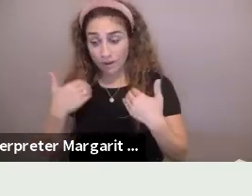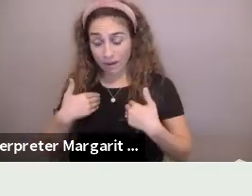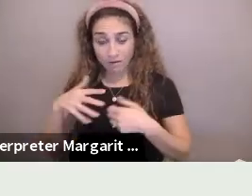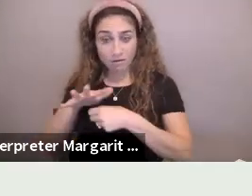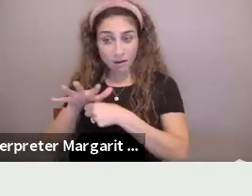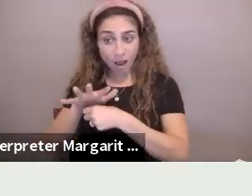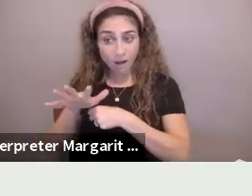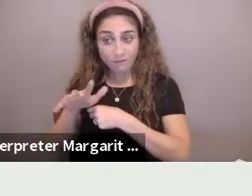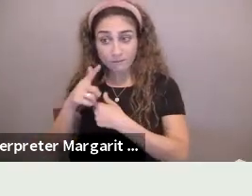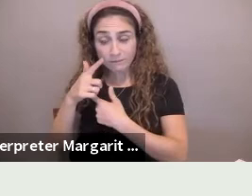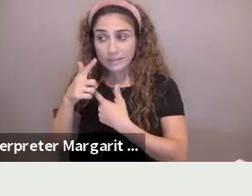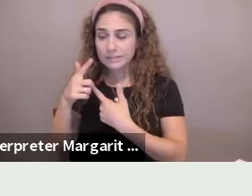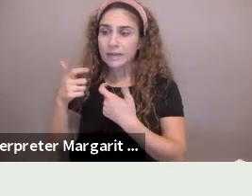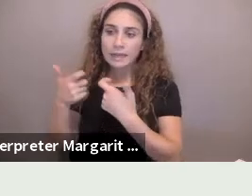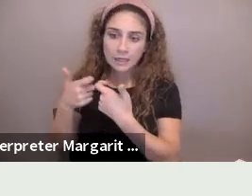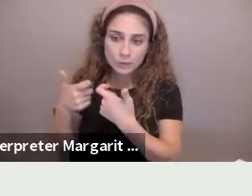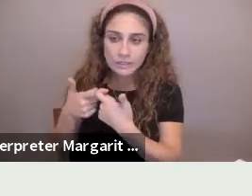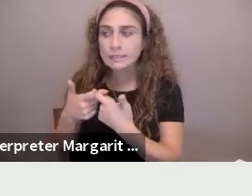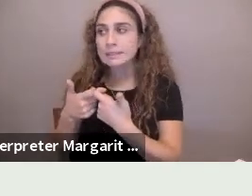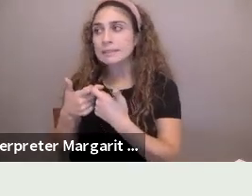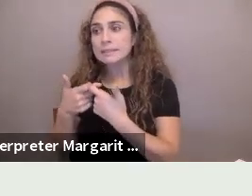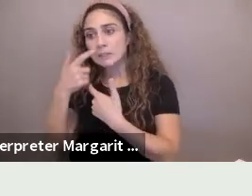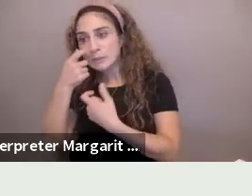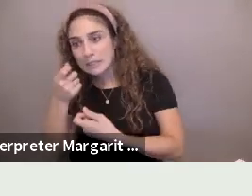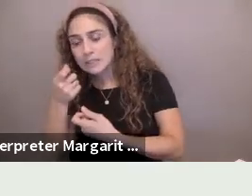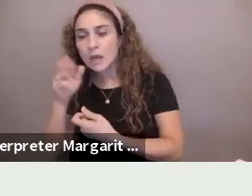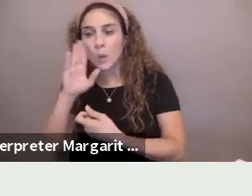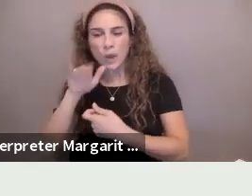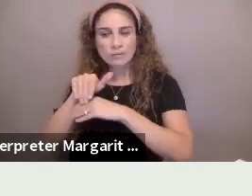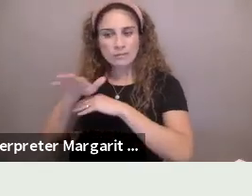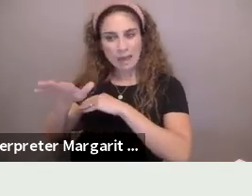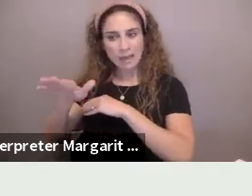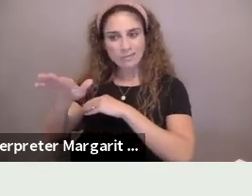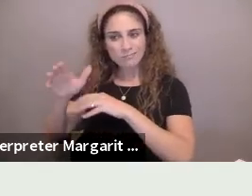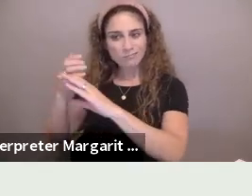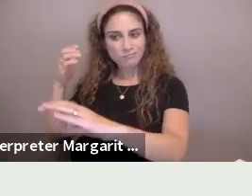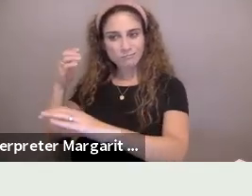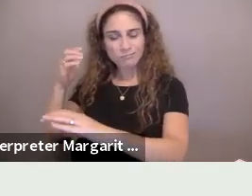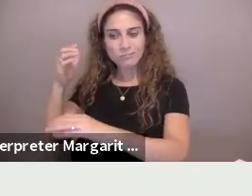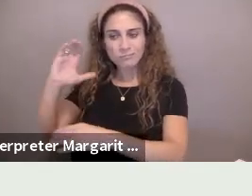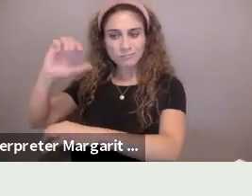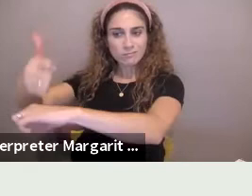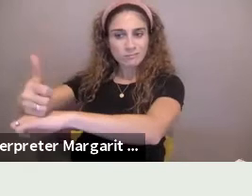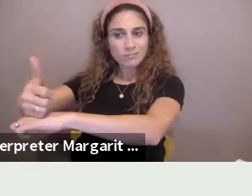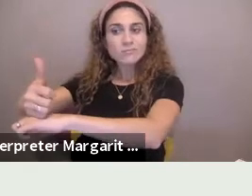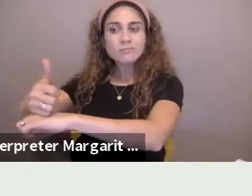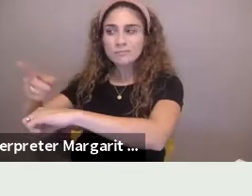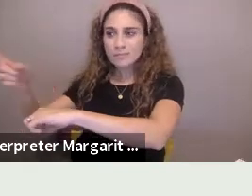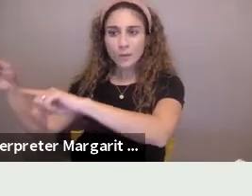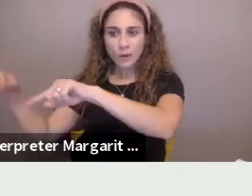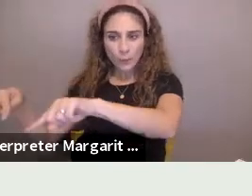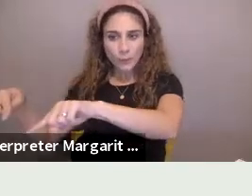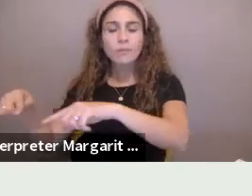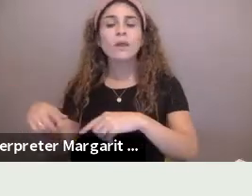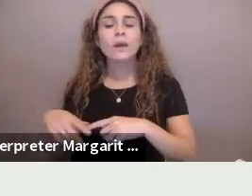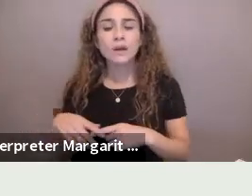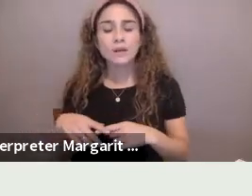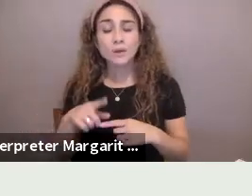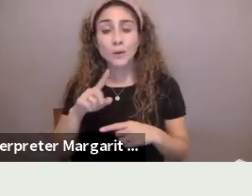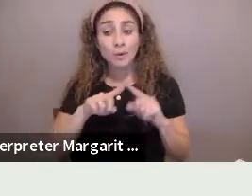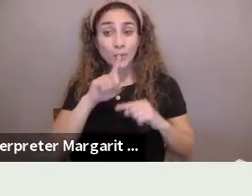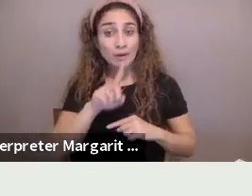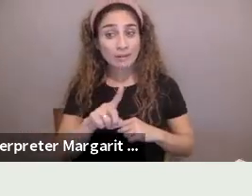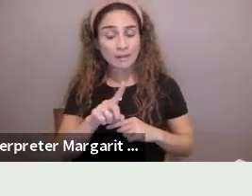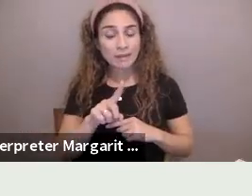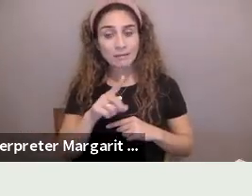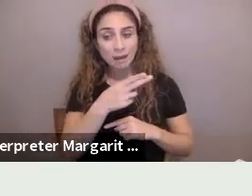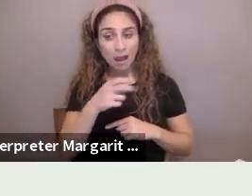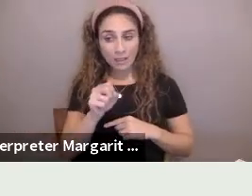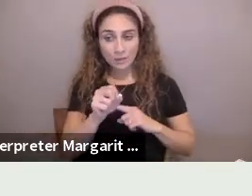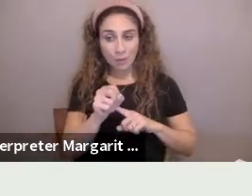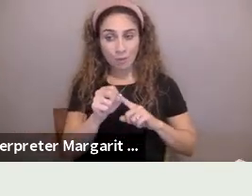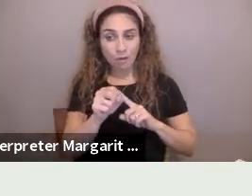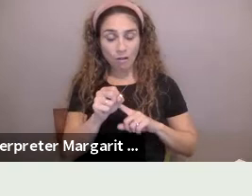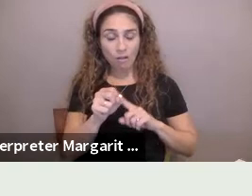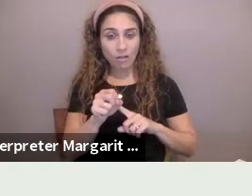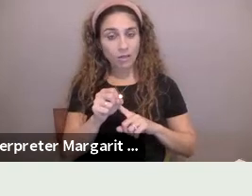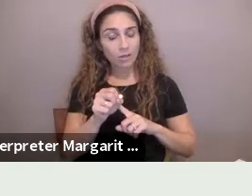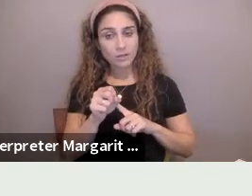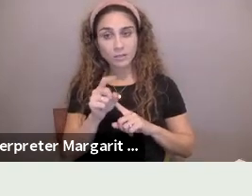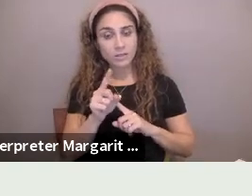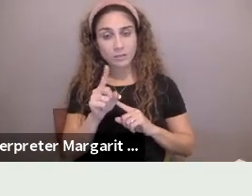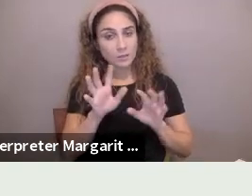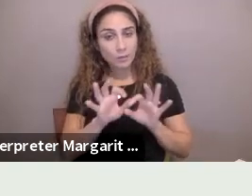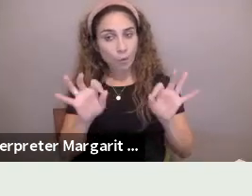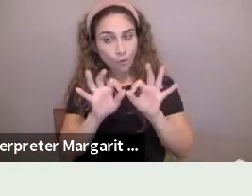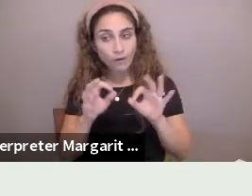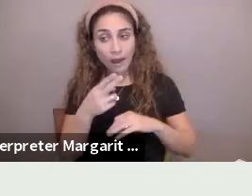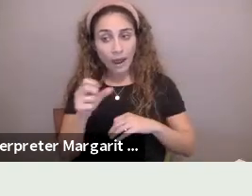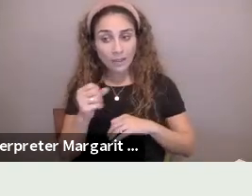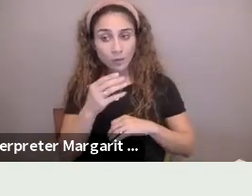Brian Boomer: You know the electricity was set up for it, but the partnership with the high school is really what became key that partnership between the college and high school to offer these classes, which I think Terry will talk about are you there, Terry.